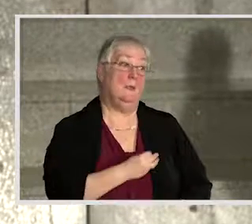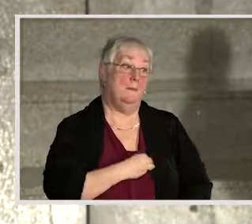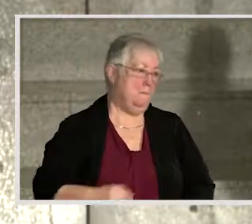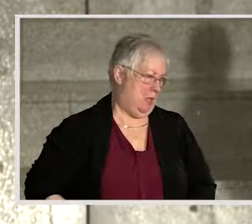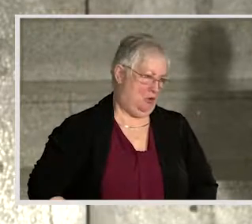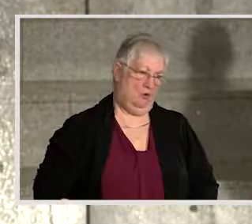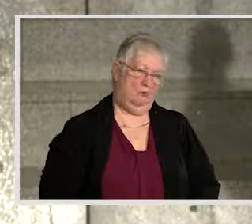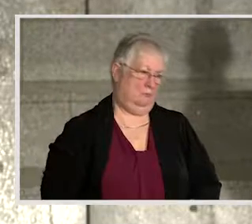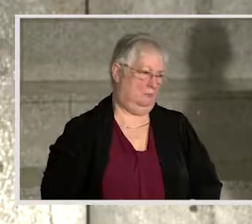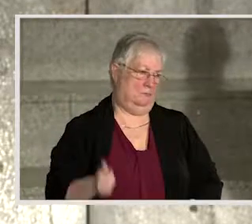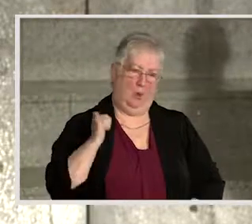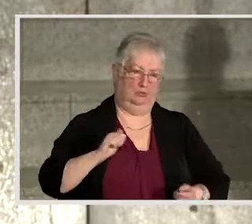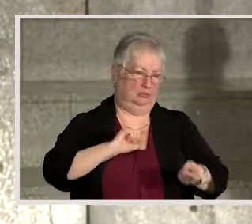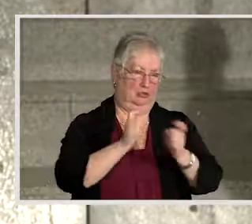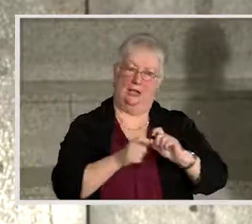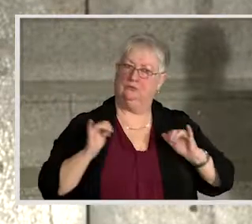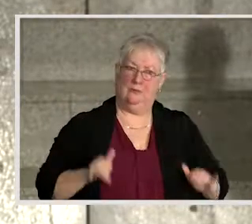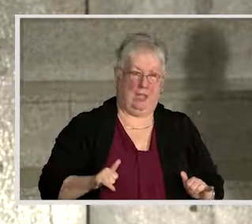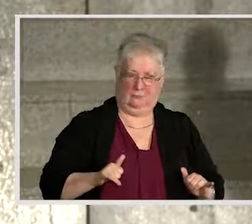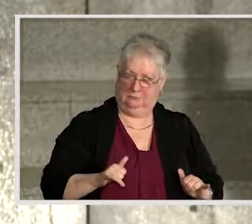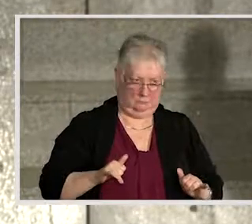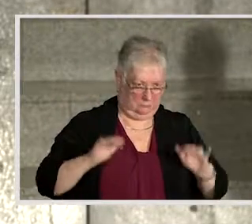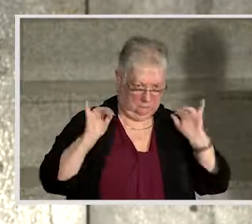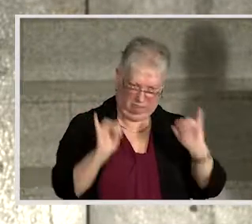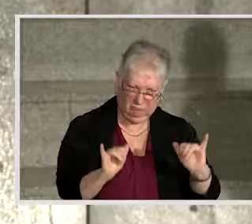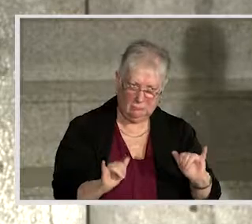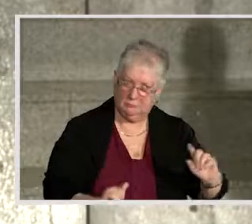SO ACCORDING YOU CAN ANTICIPATE IN HER NEXT BUDGET, EDUCATION